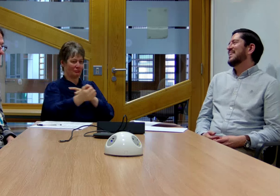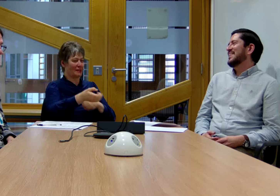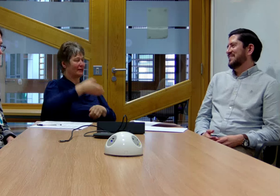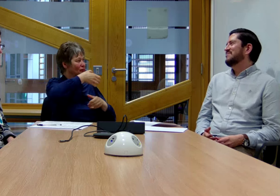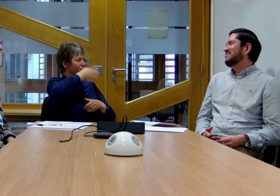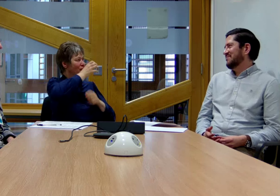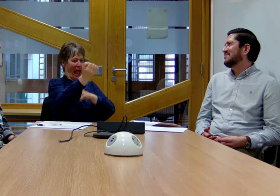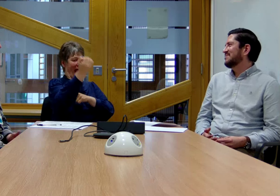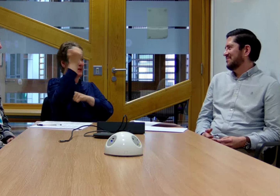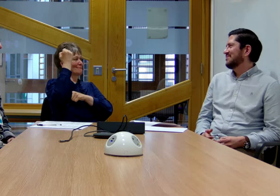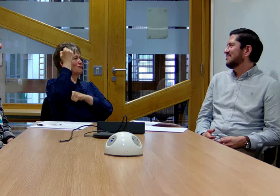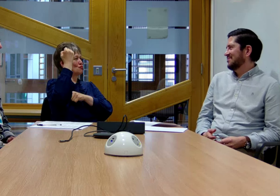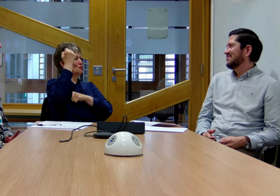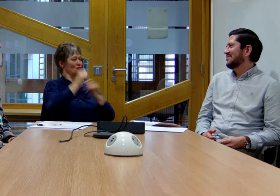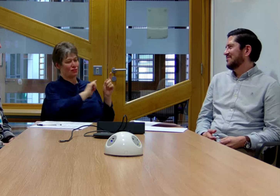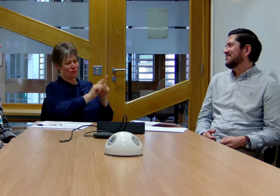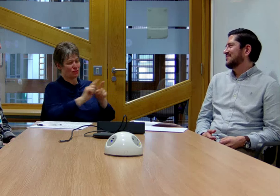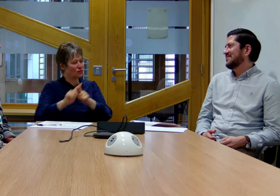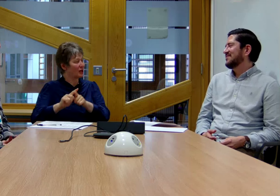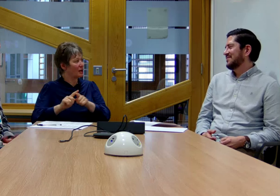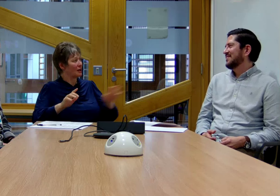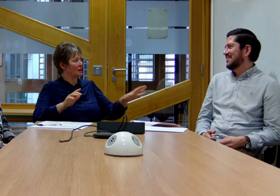and so on and so forth.